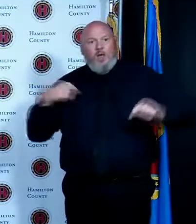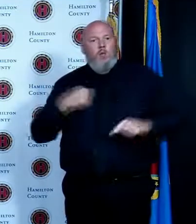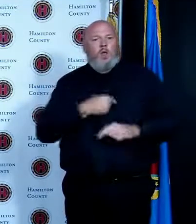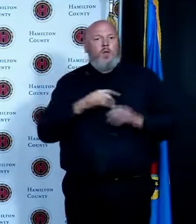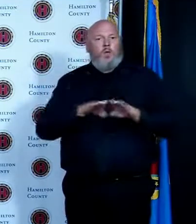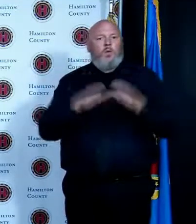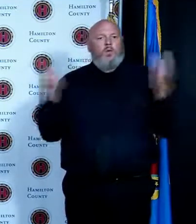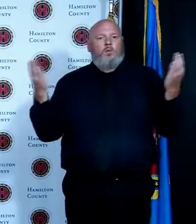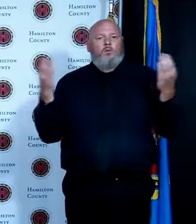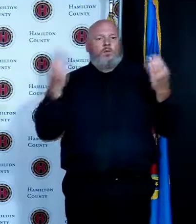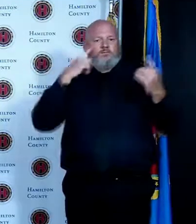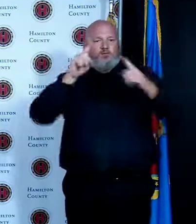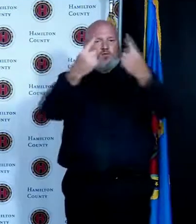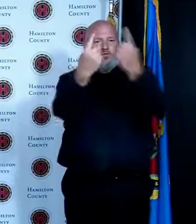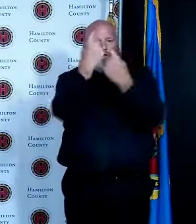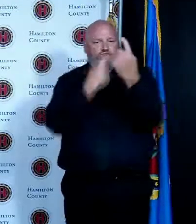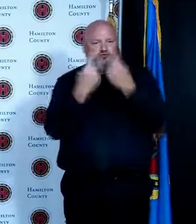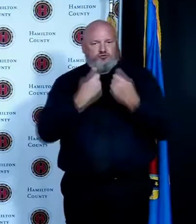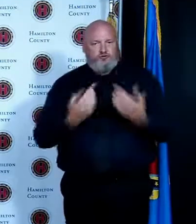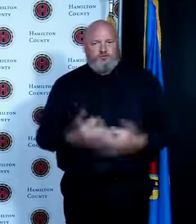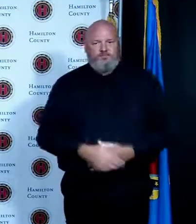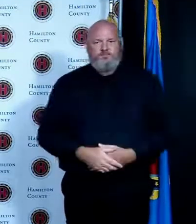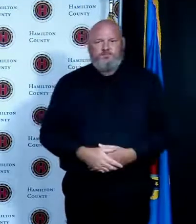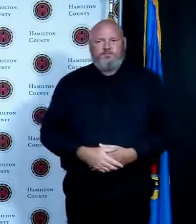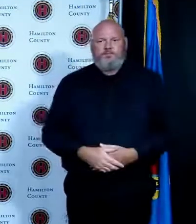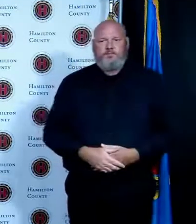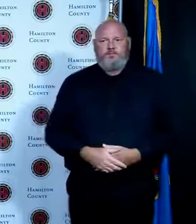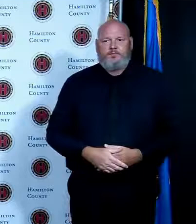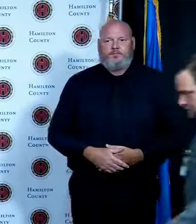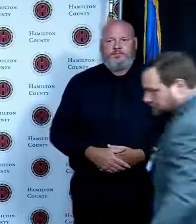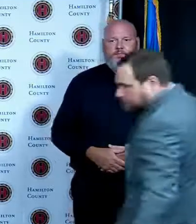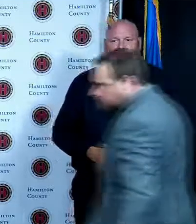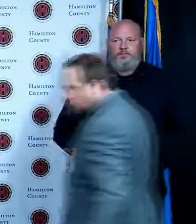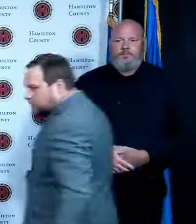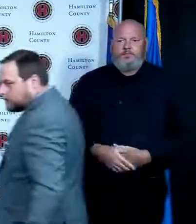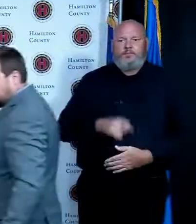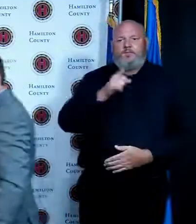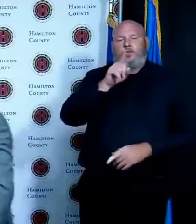Greg Kesterman good morning Jay good morning thank you Greg a couple of